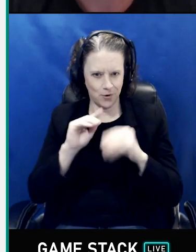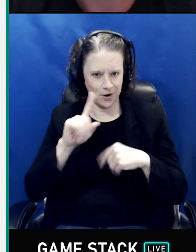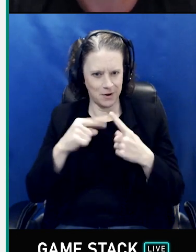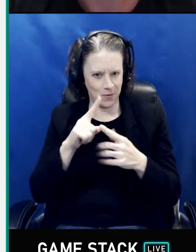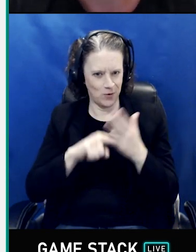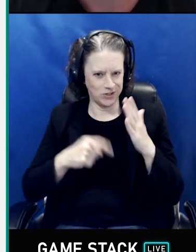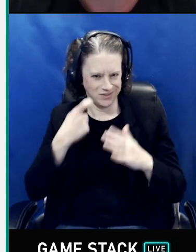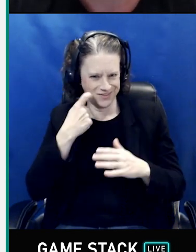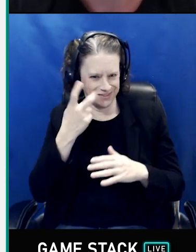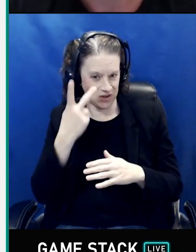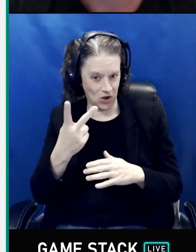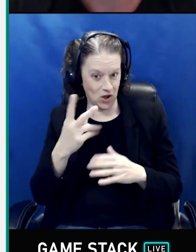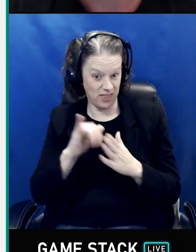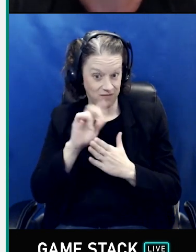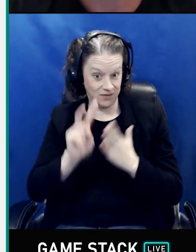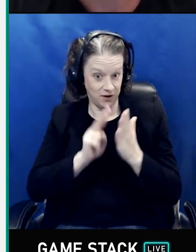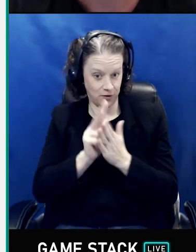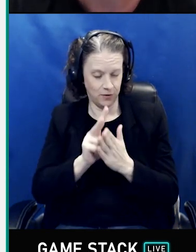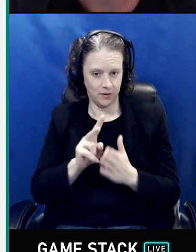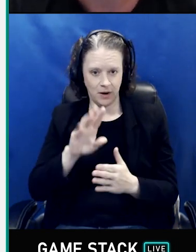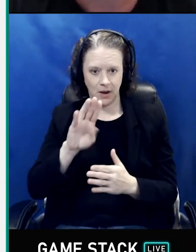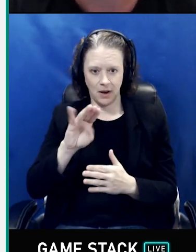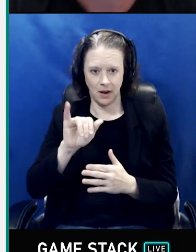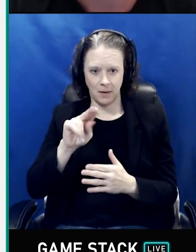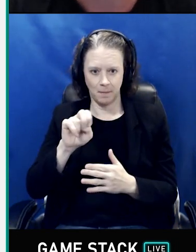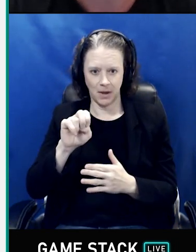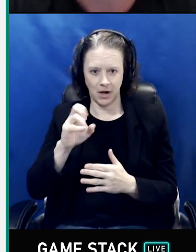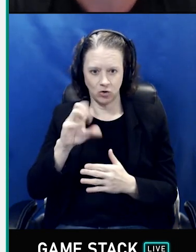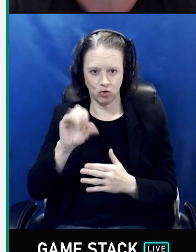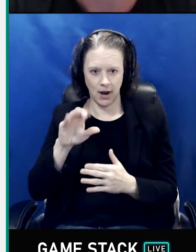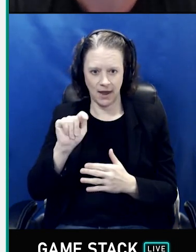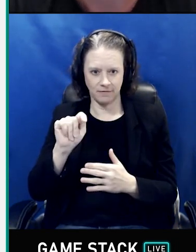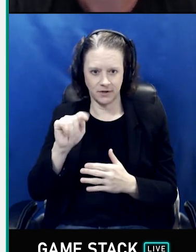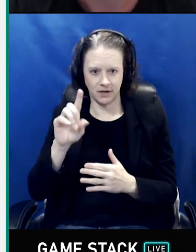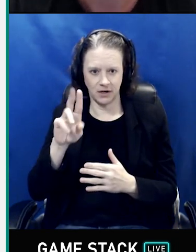Minecraft Dungeons created a first-class experience for touch with